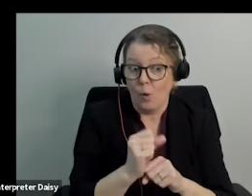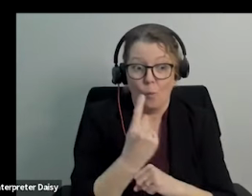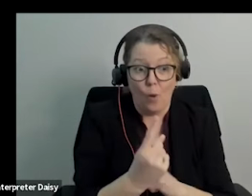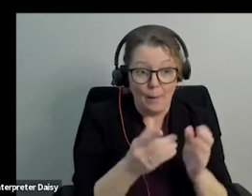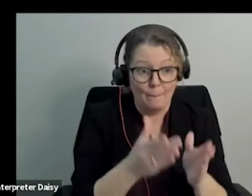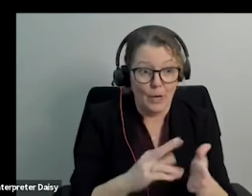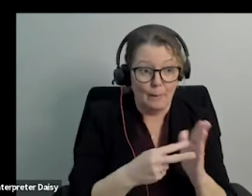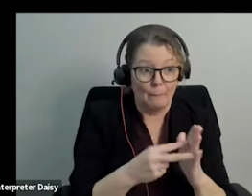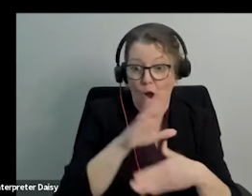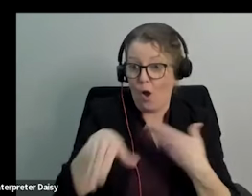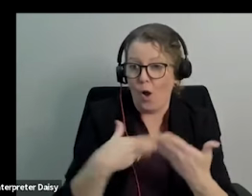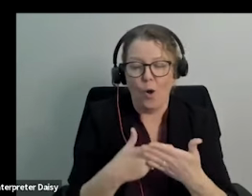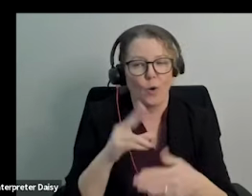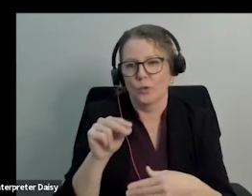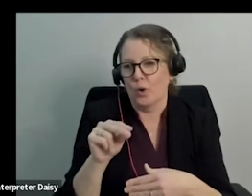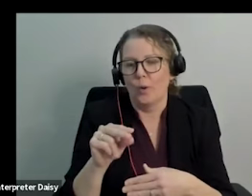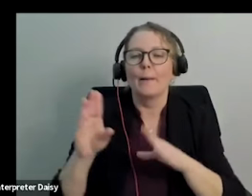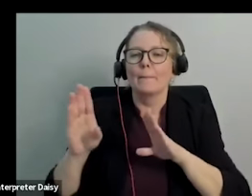and behaviors and mindsets are always evolving.